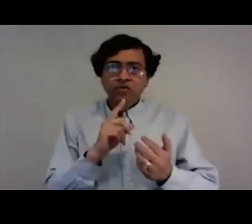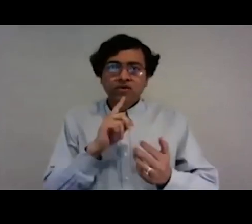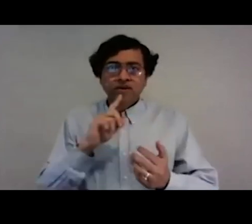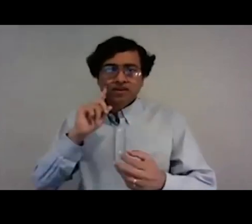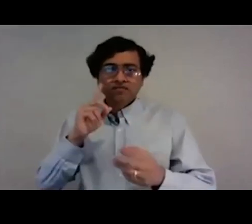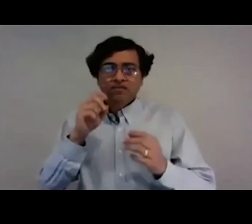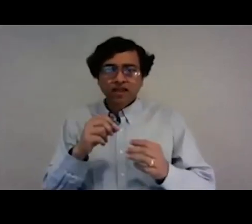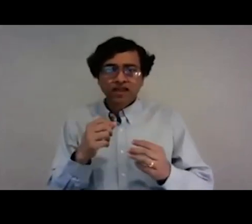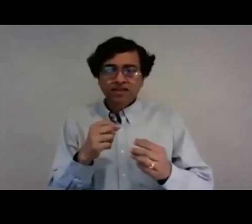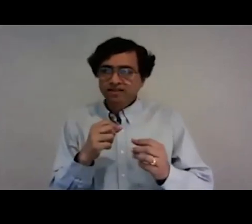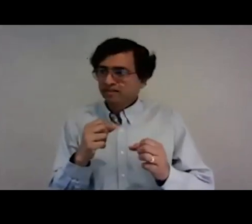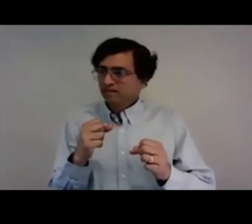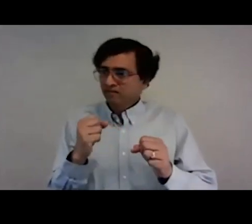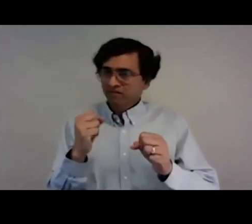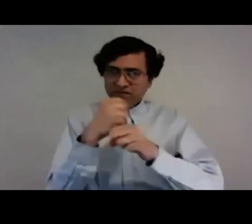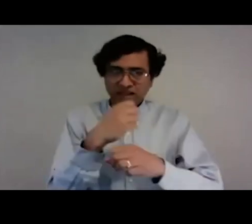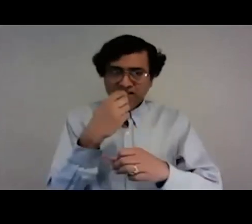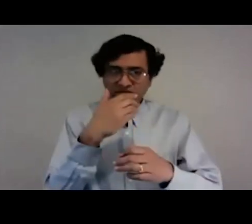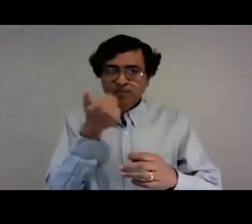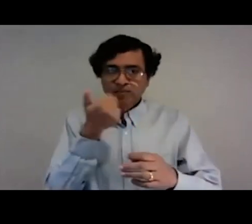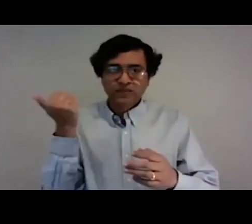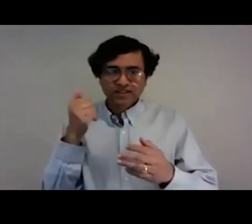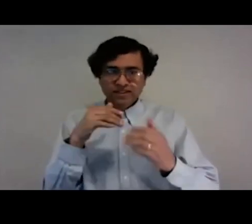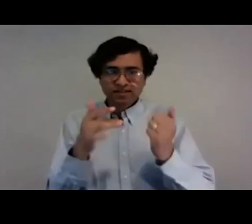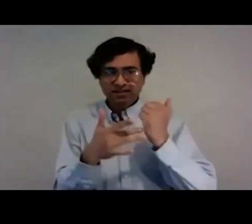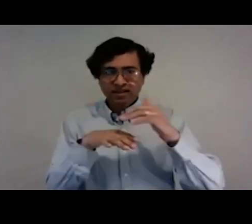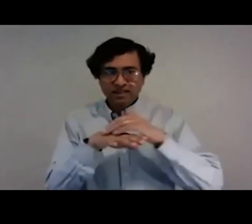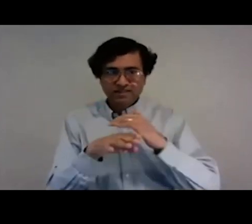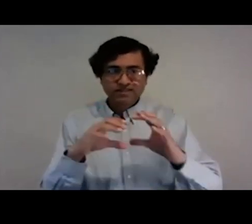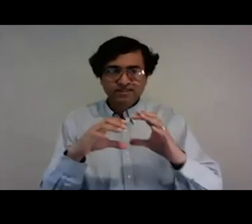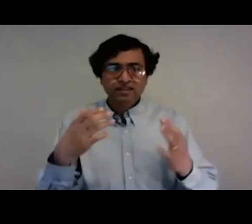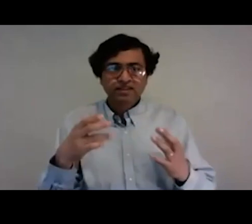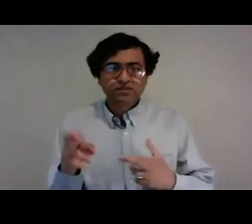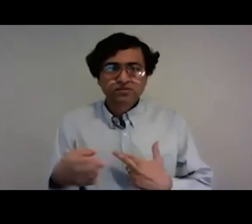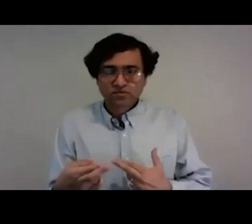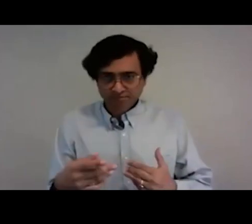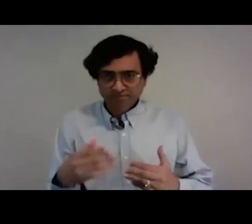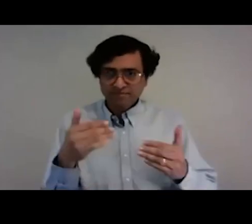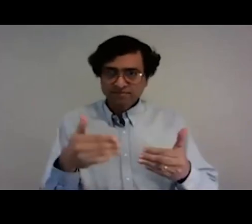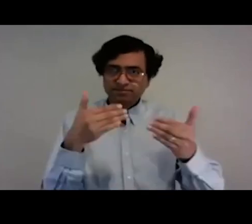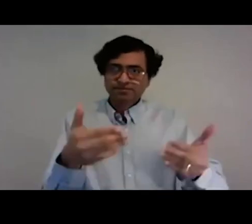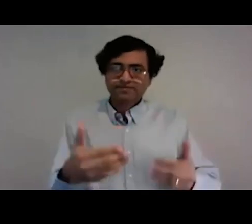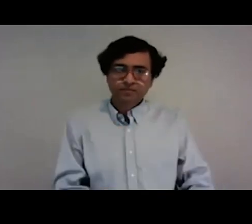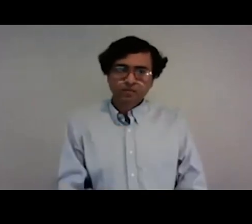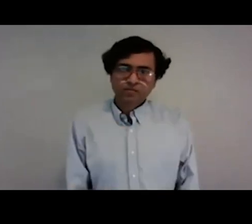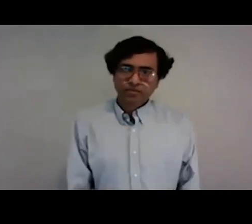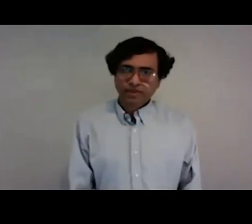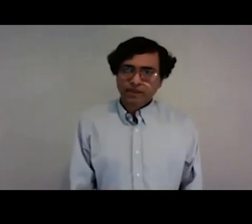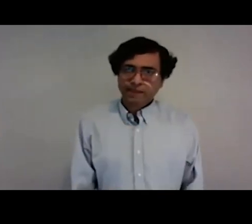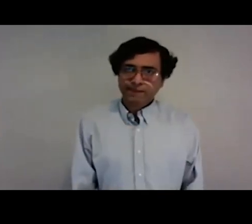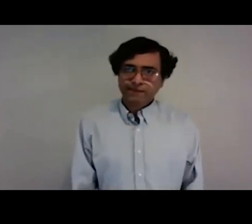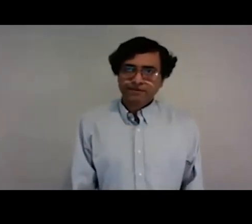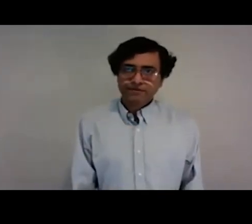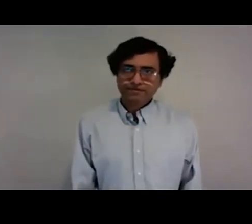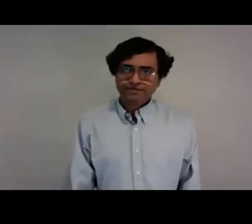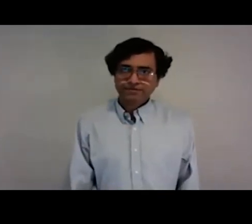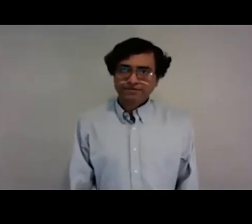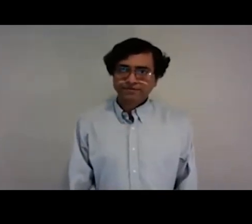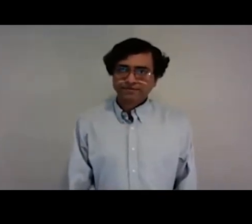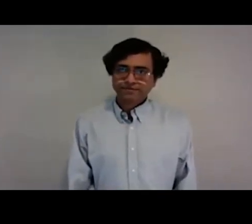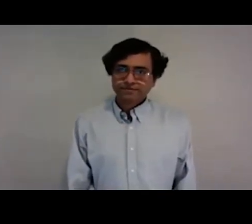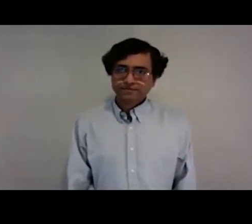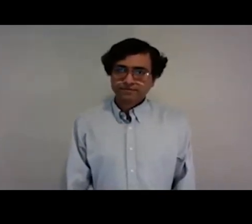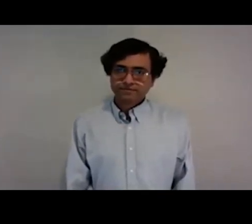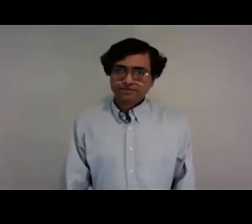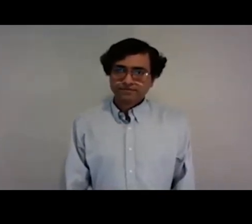look at how deaf students can fight for better technological access in the classroom.